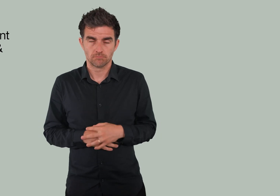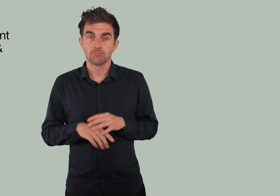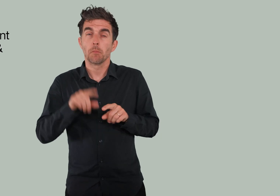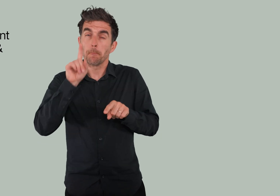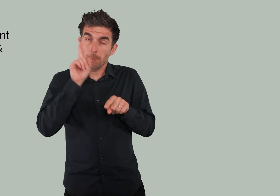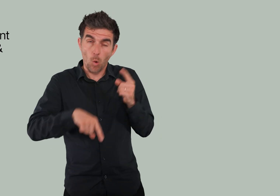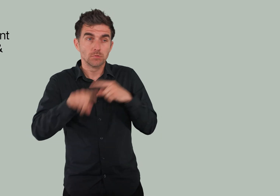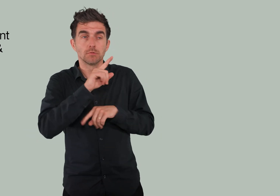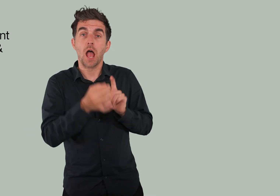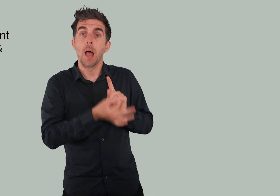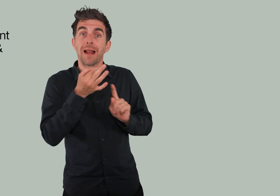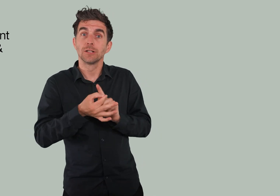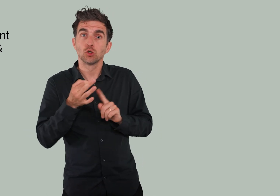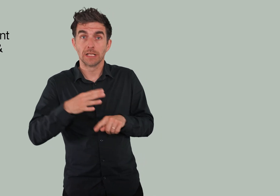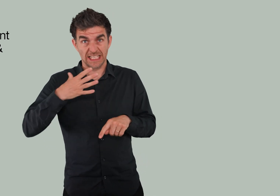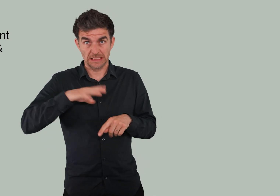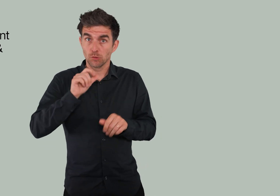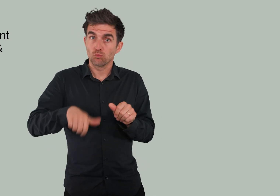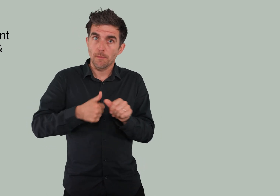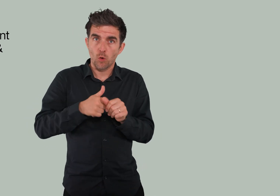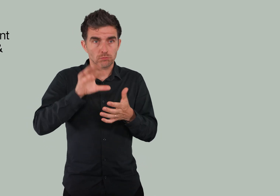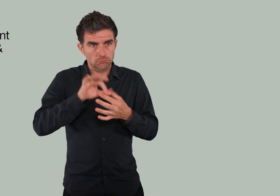6.40 Although most applicants don’t require support with the